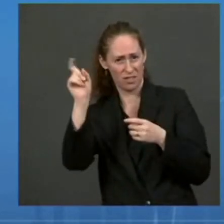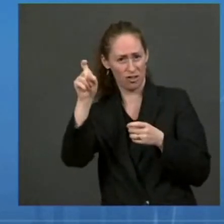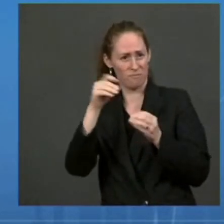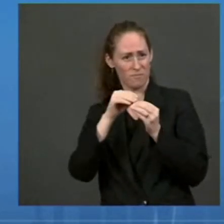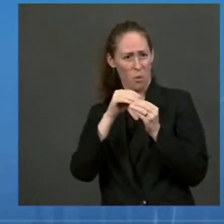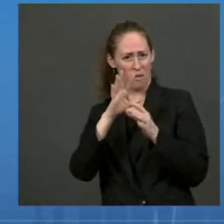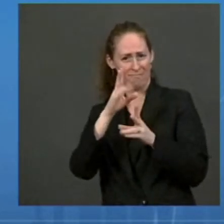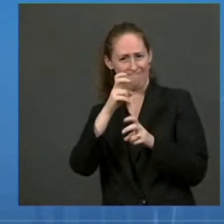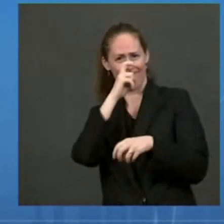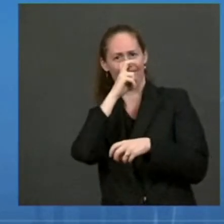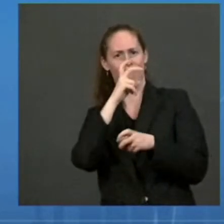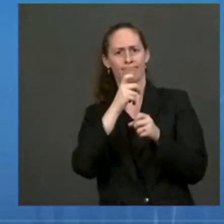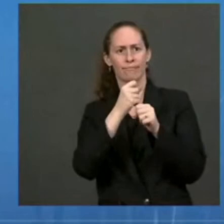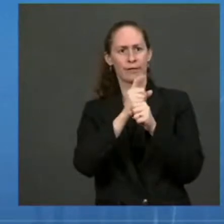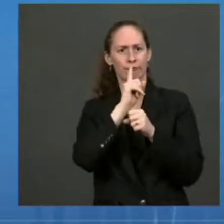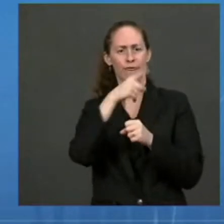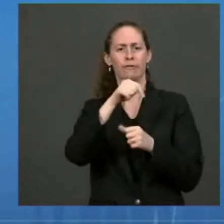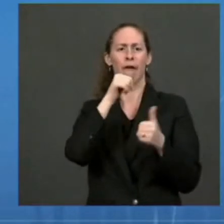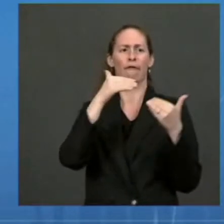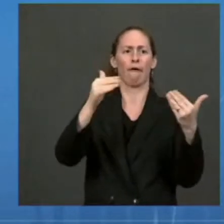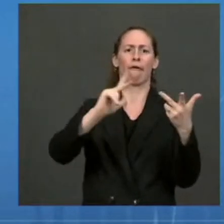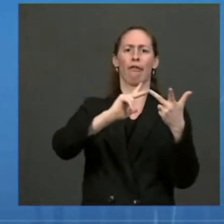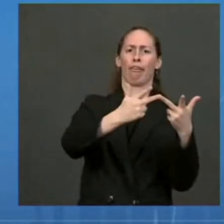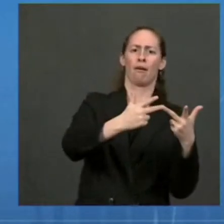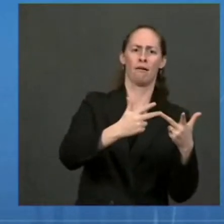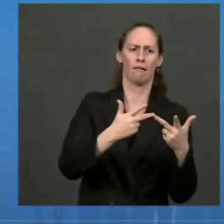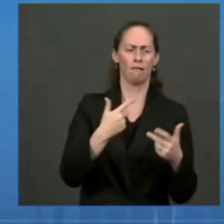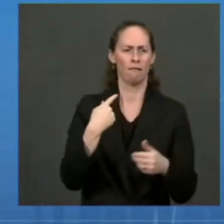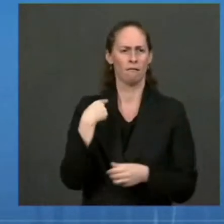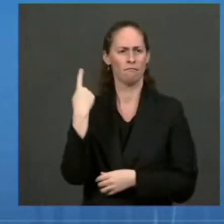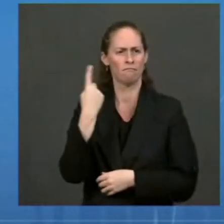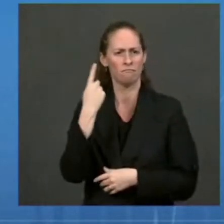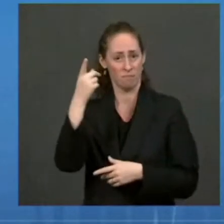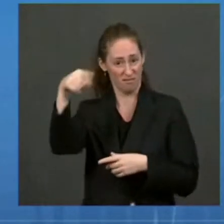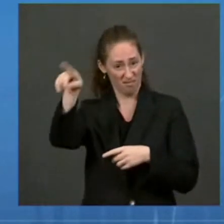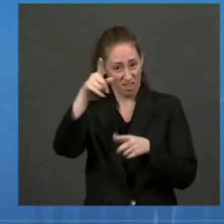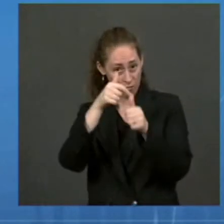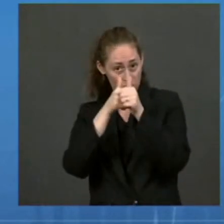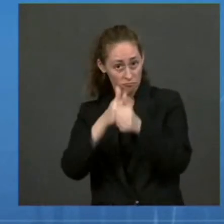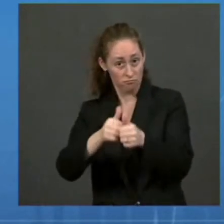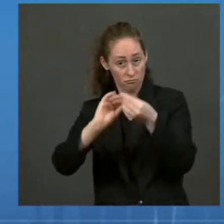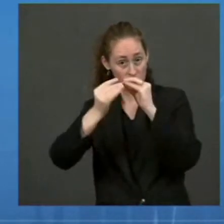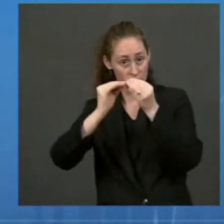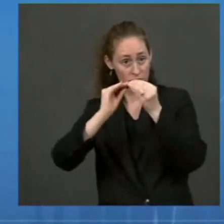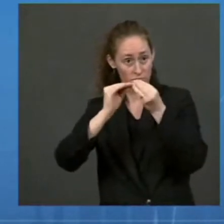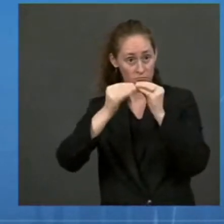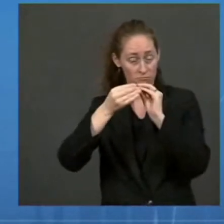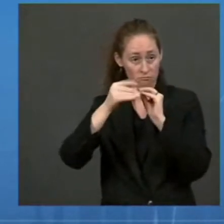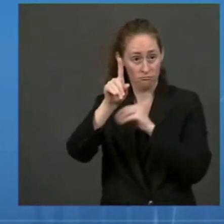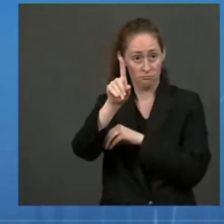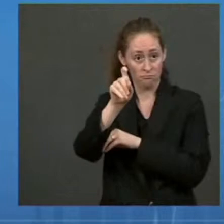PROVIDERS TO CRACK DOWN ON THAT? AND CAN YOU SPEAK ABOUT HOW YOU ARE TRACKING THE NUMBERS OF